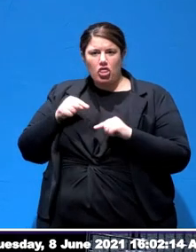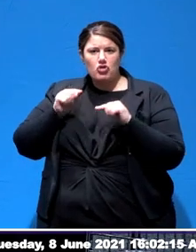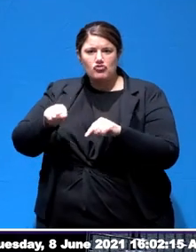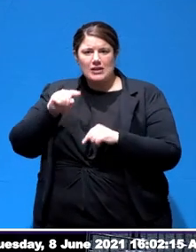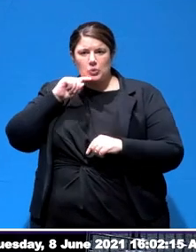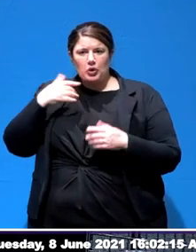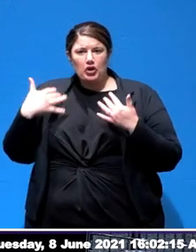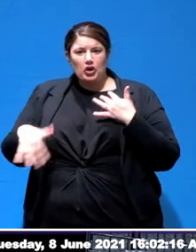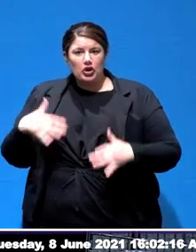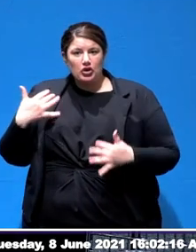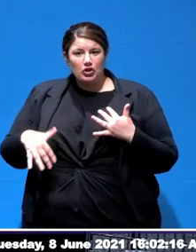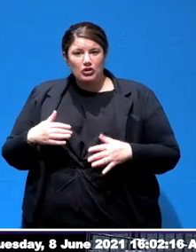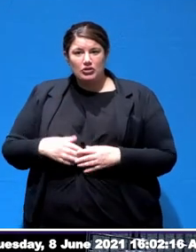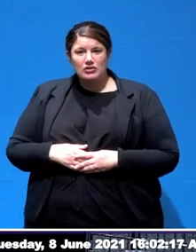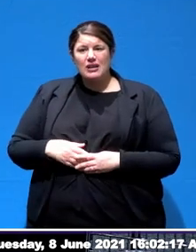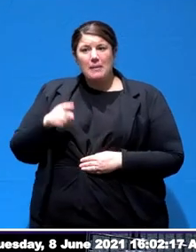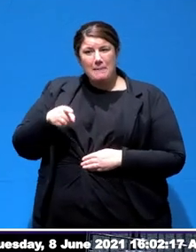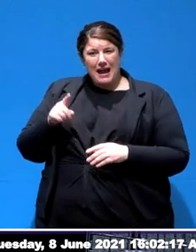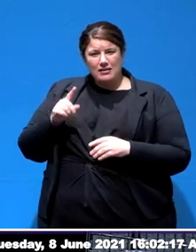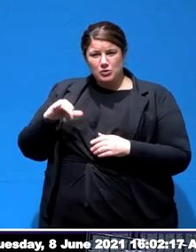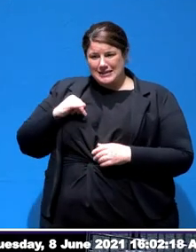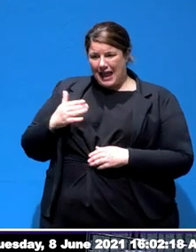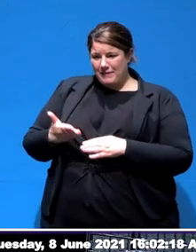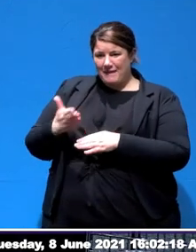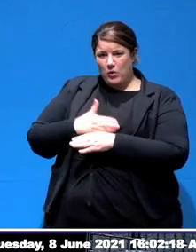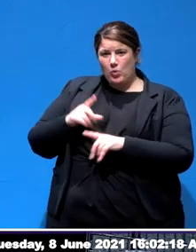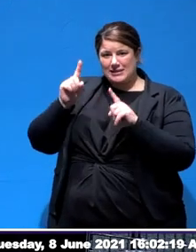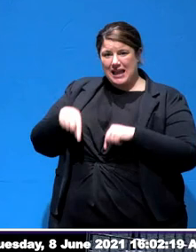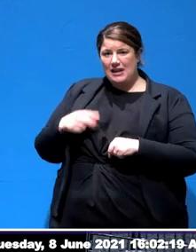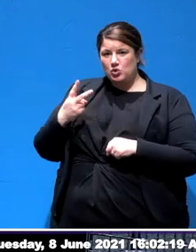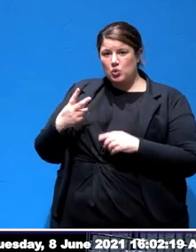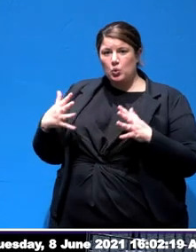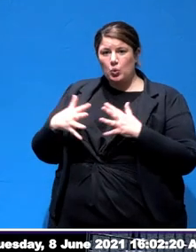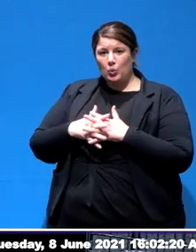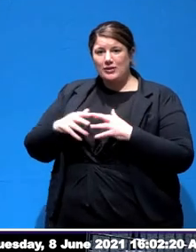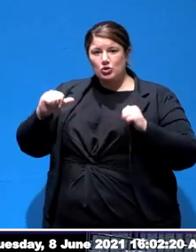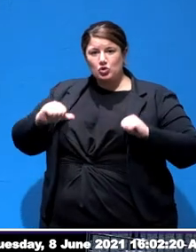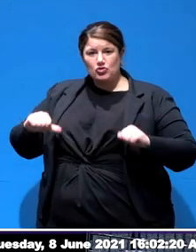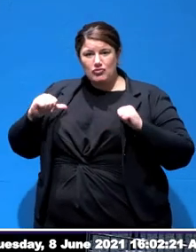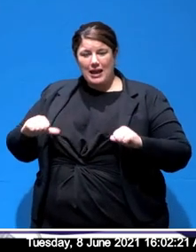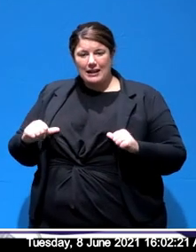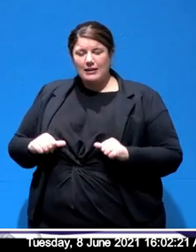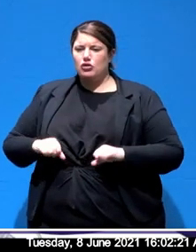two weeks of intense training? I think there are perhaps a number of questions there.